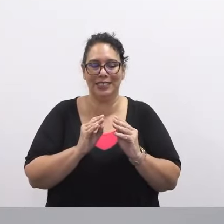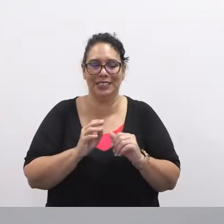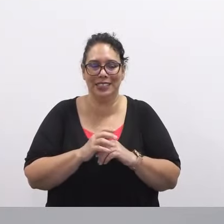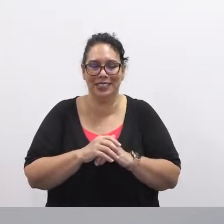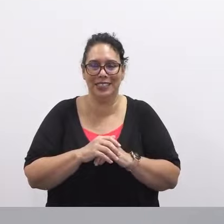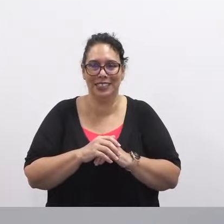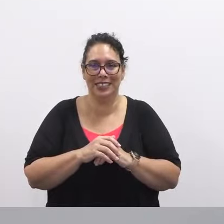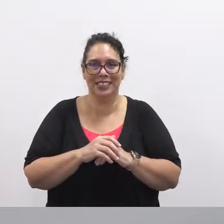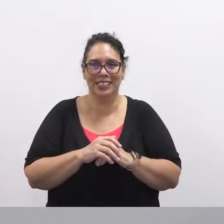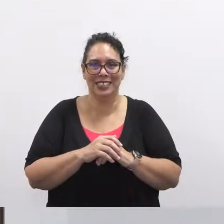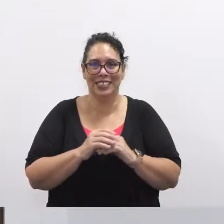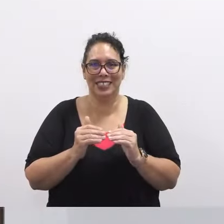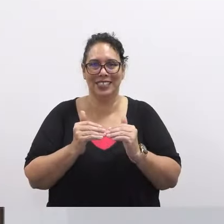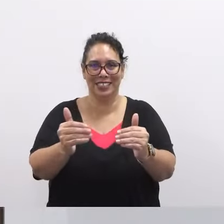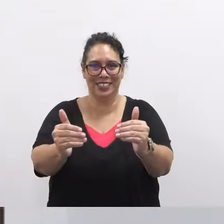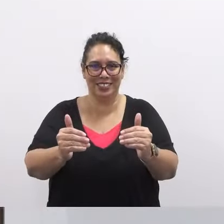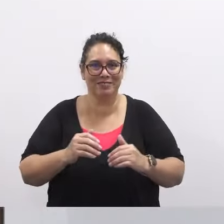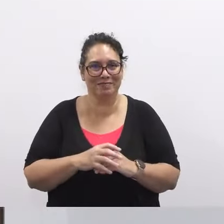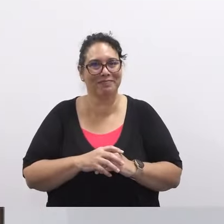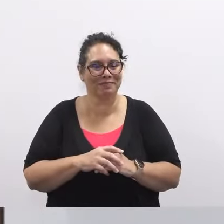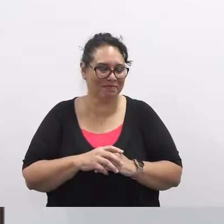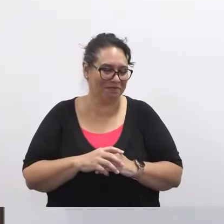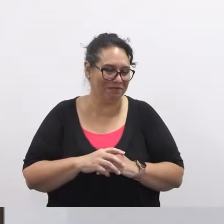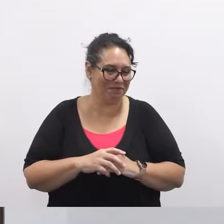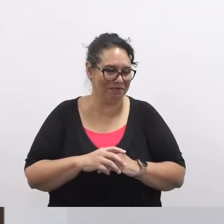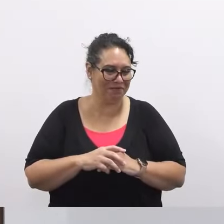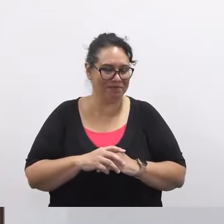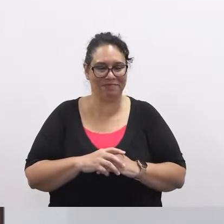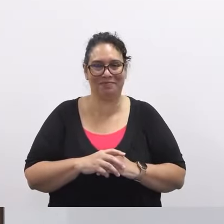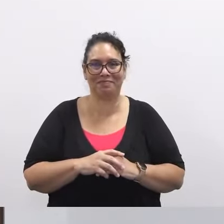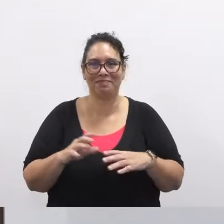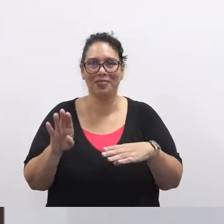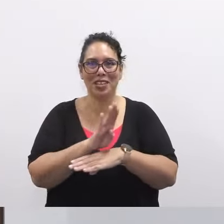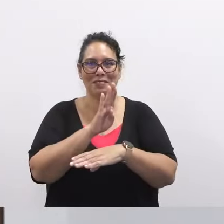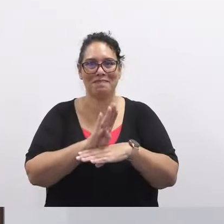Moving on, so we are at our business items,